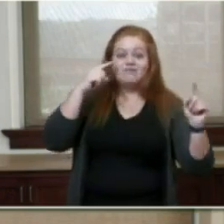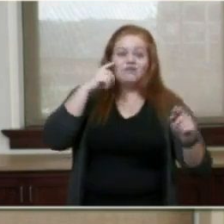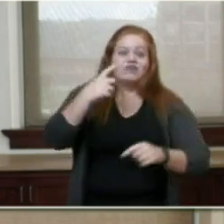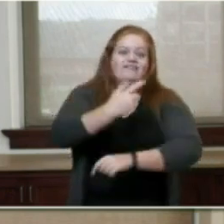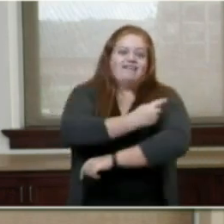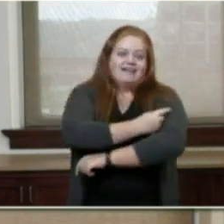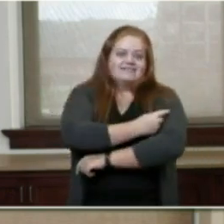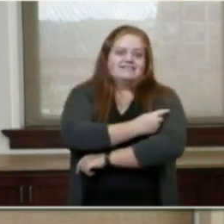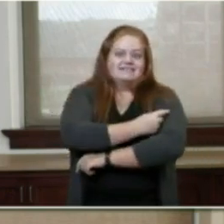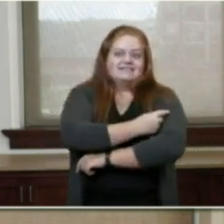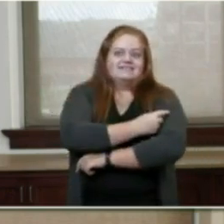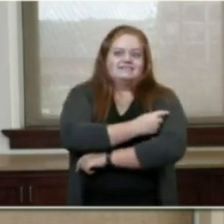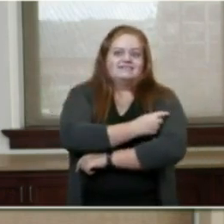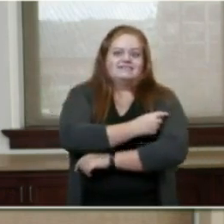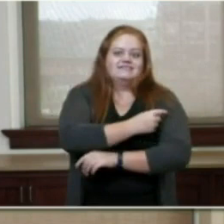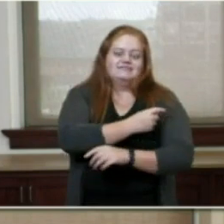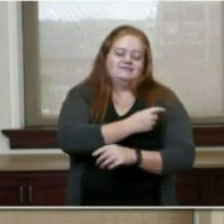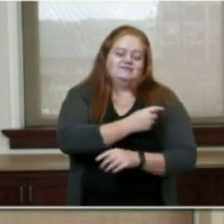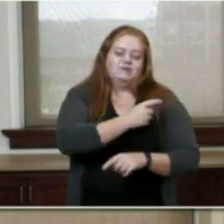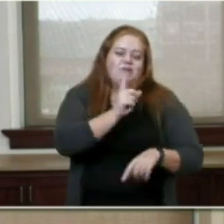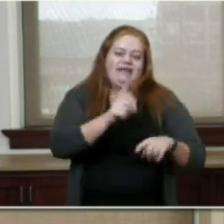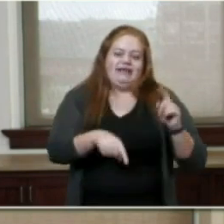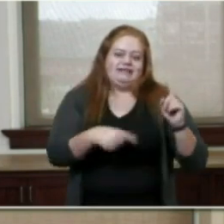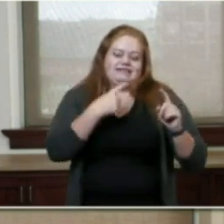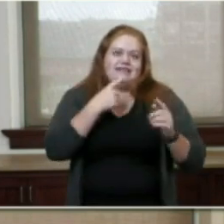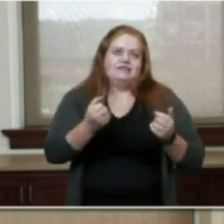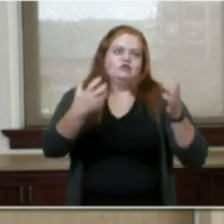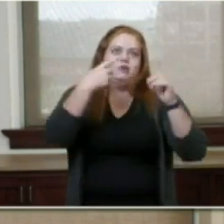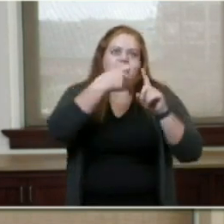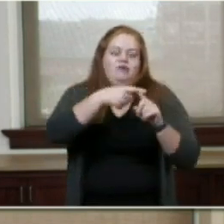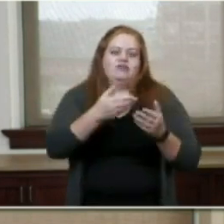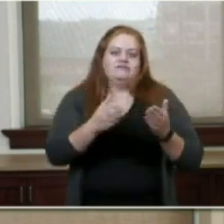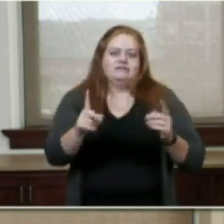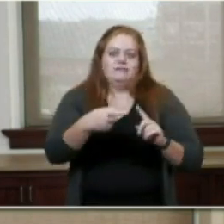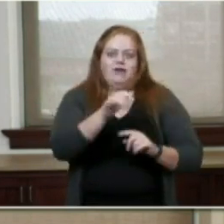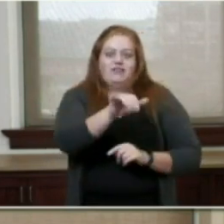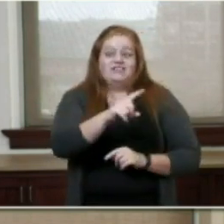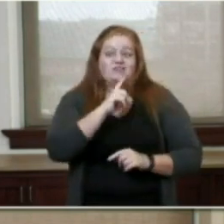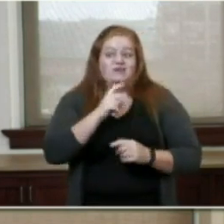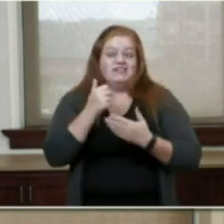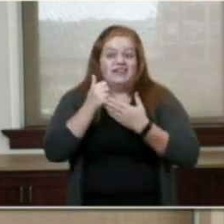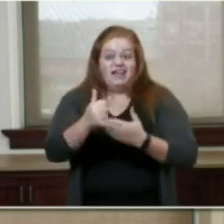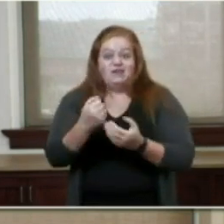in not disputable. It really has been this uh saving grace for so many people